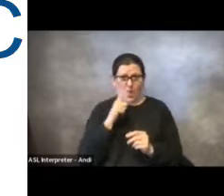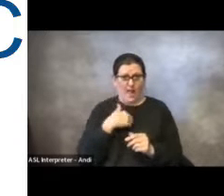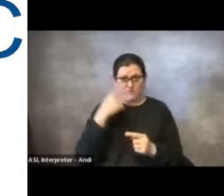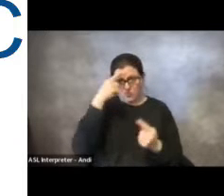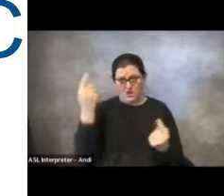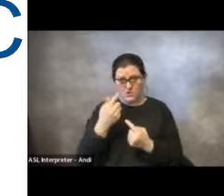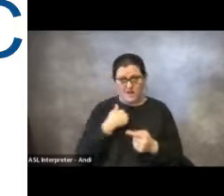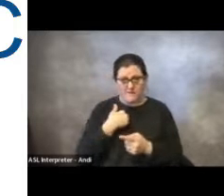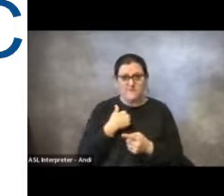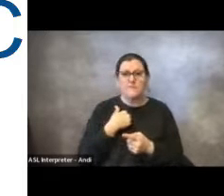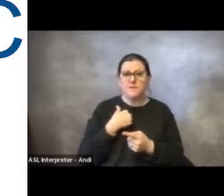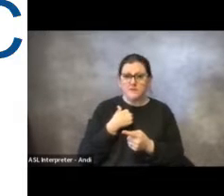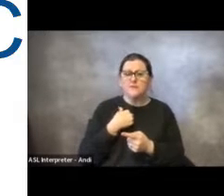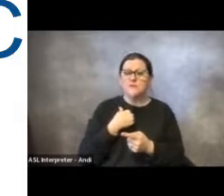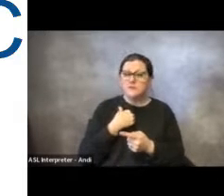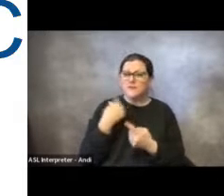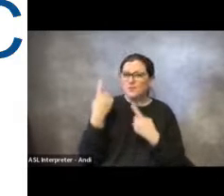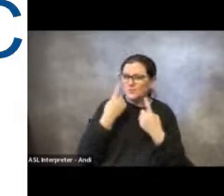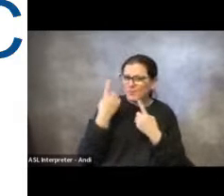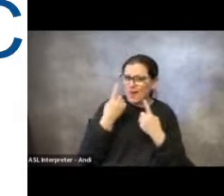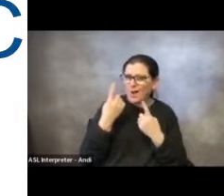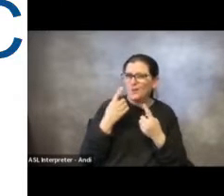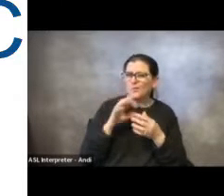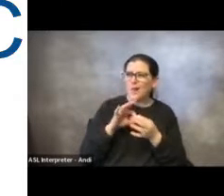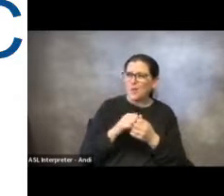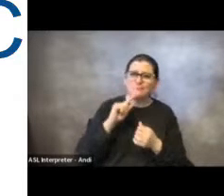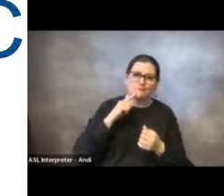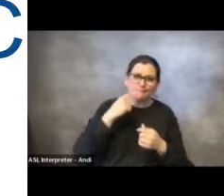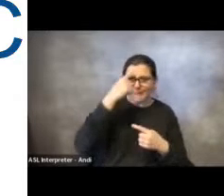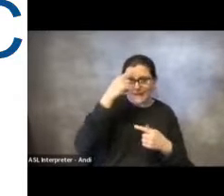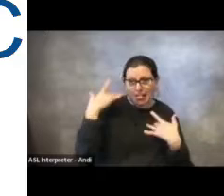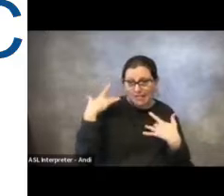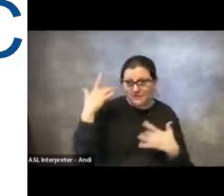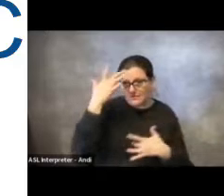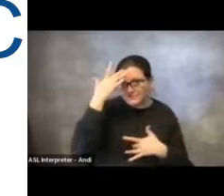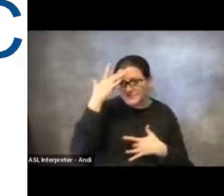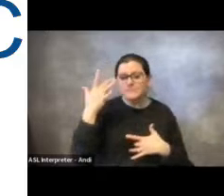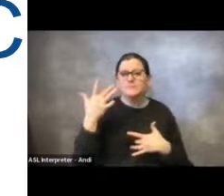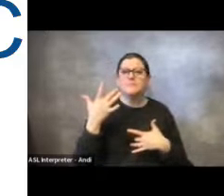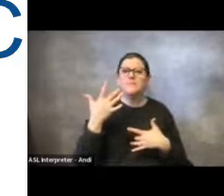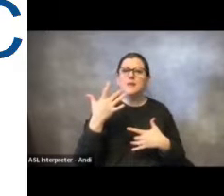you know, we think about a lot of this with serious mental illness. And SUD, the field has come a long way with addressing